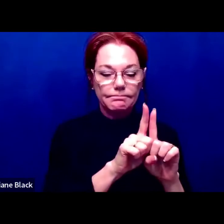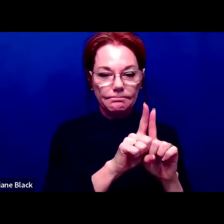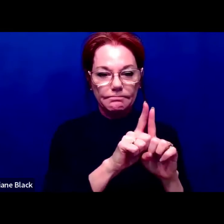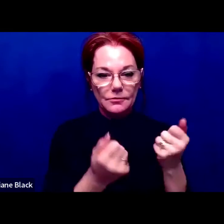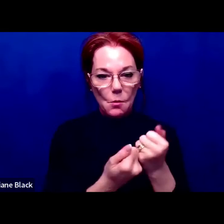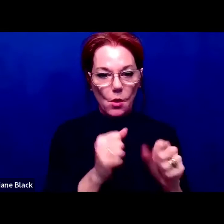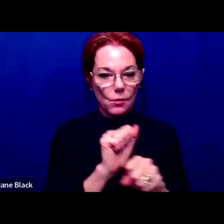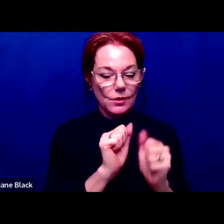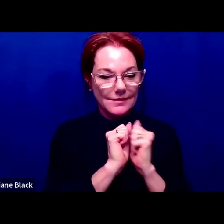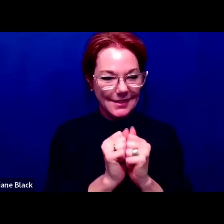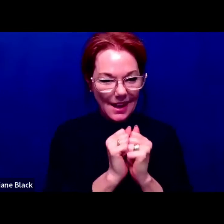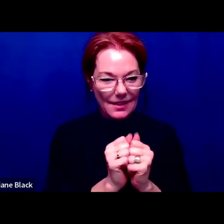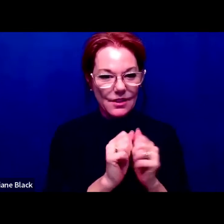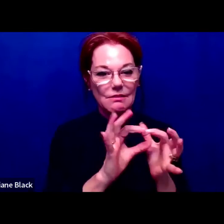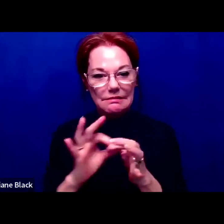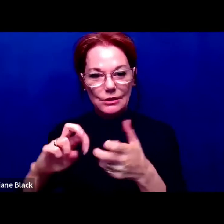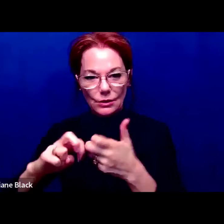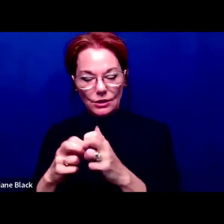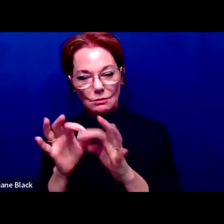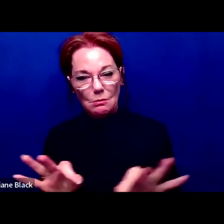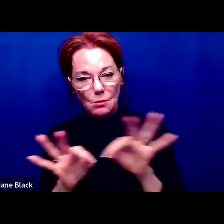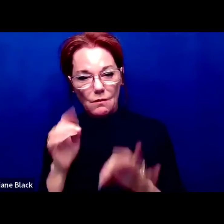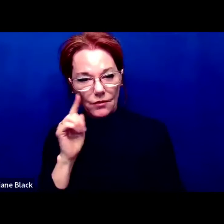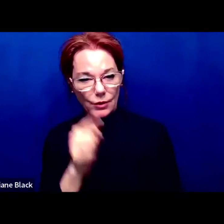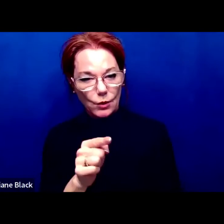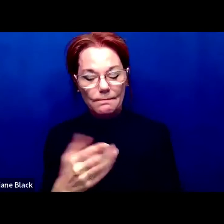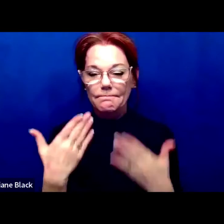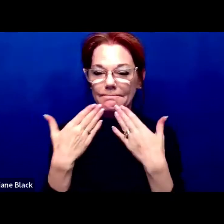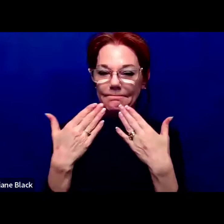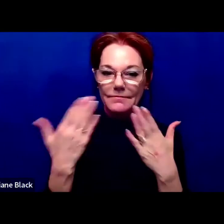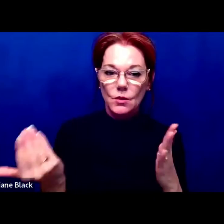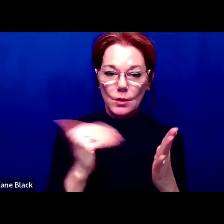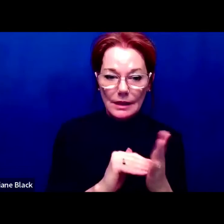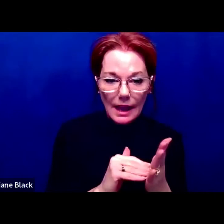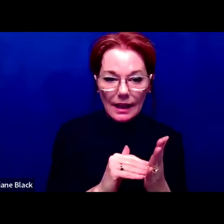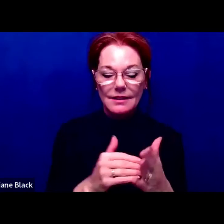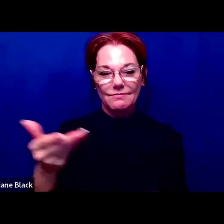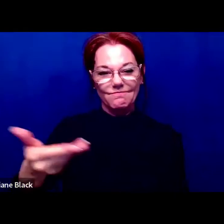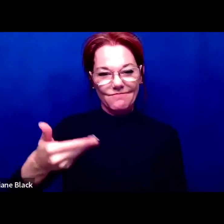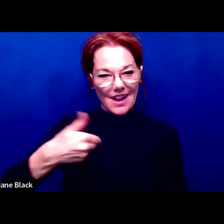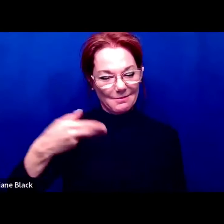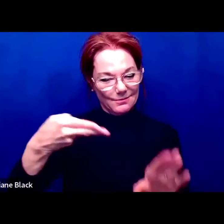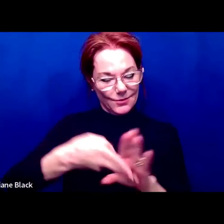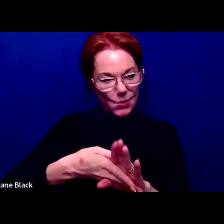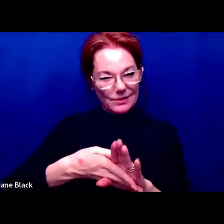together on issues that matter to you. So thank you again for inviting me to join and mark